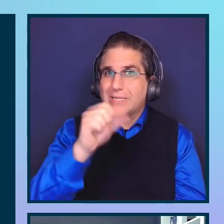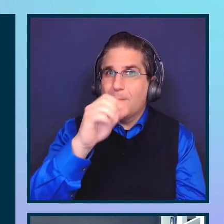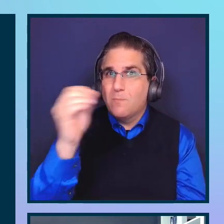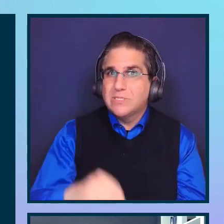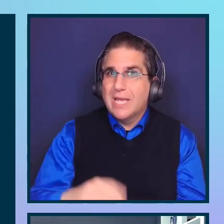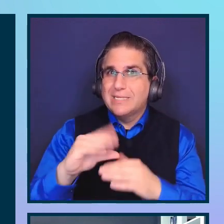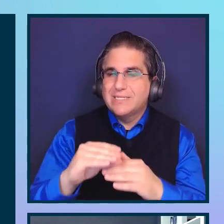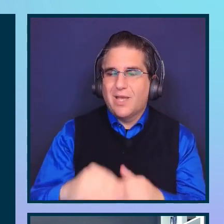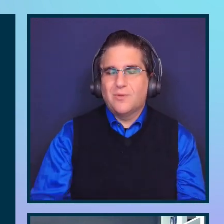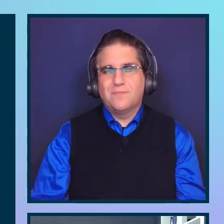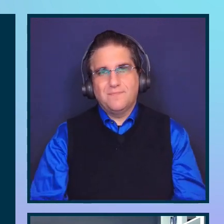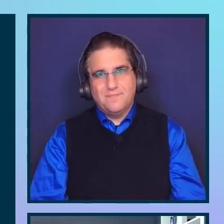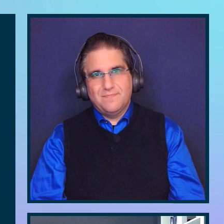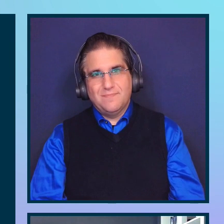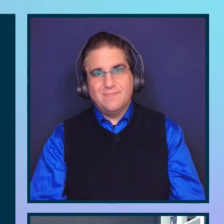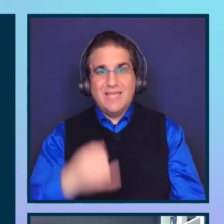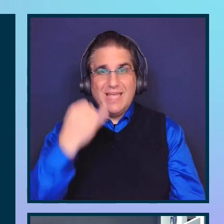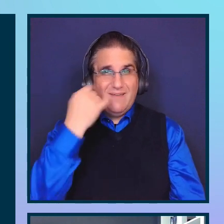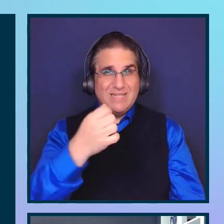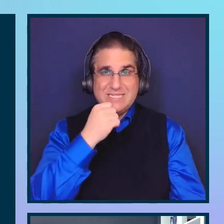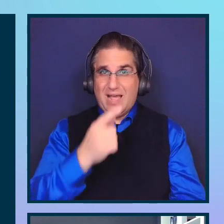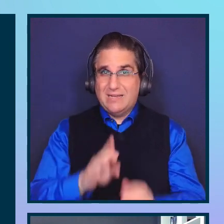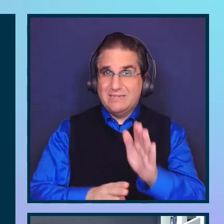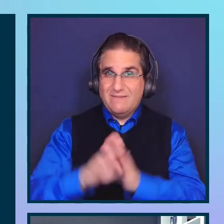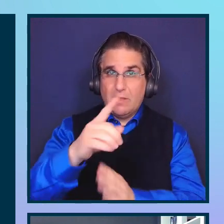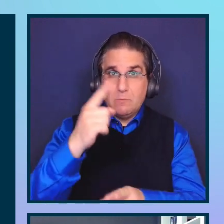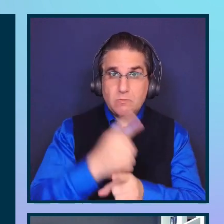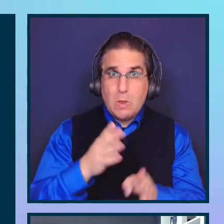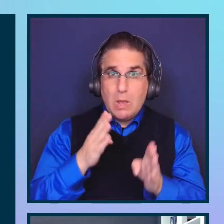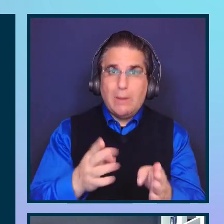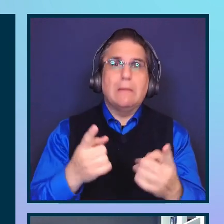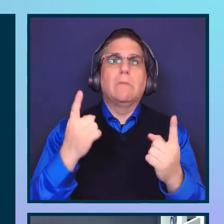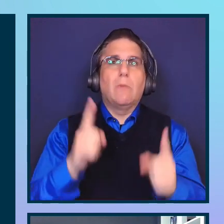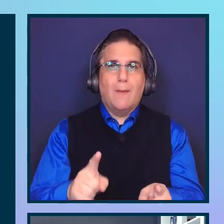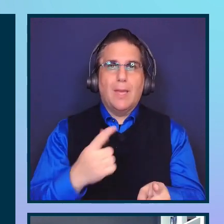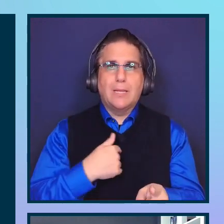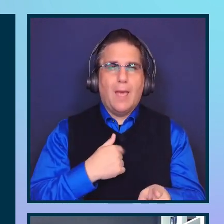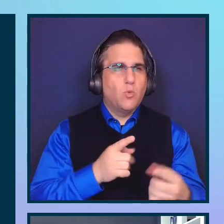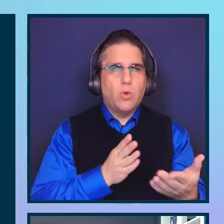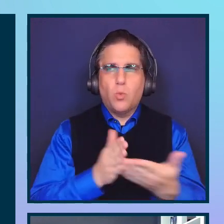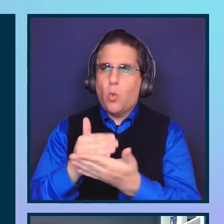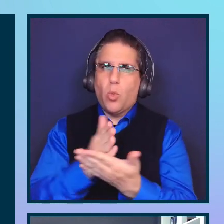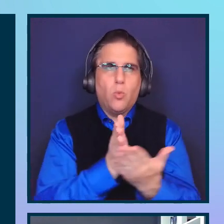Again, if it is not developed properly, then you're trying to navigate. There are two issues that could happen here.